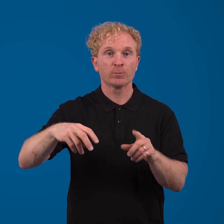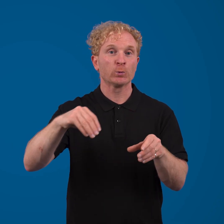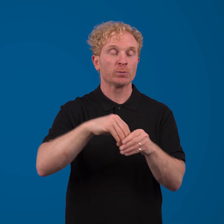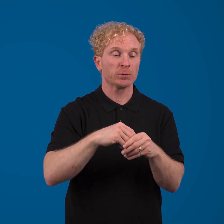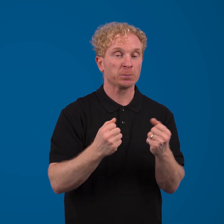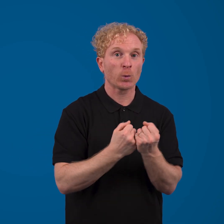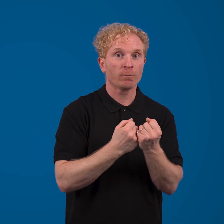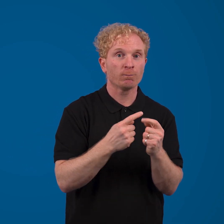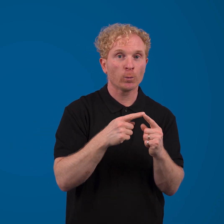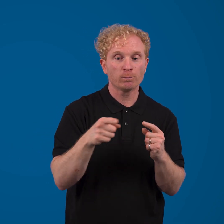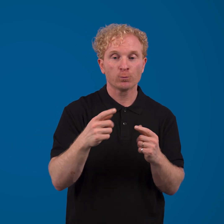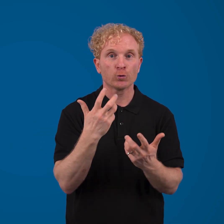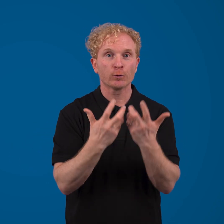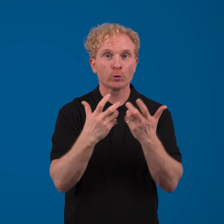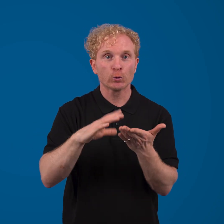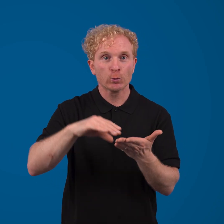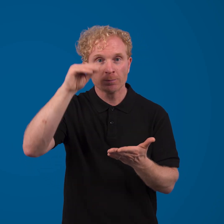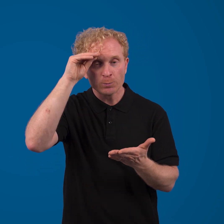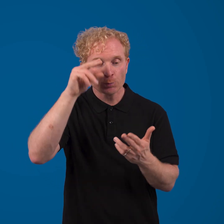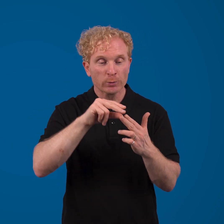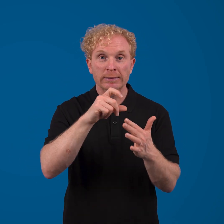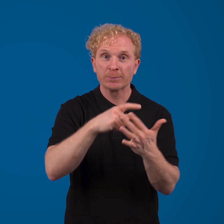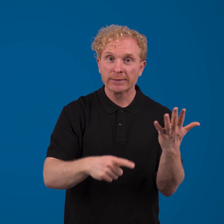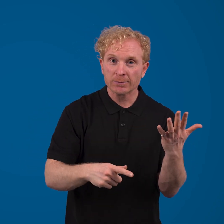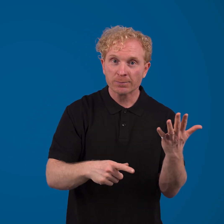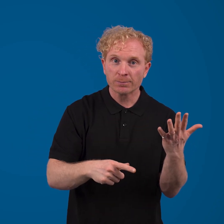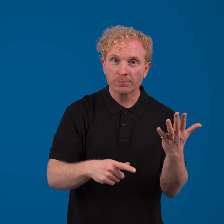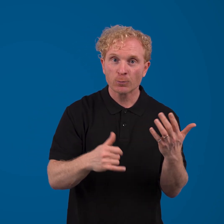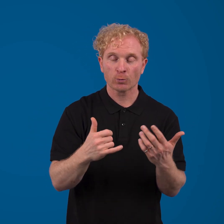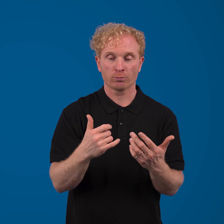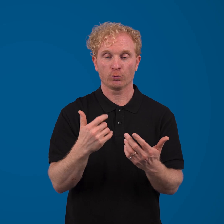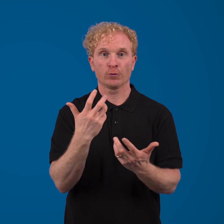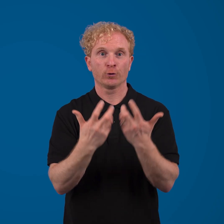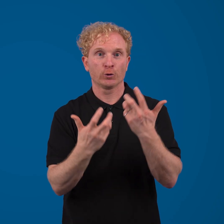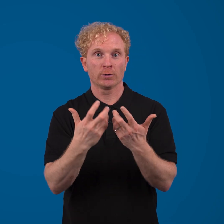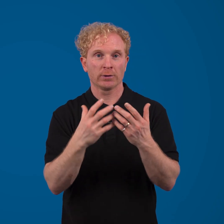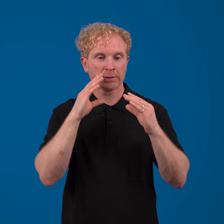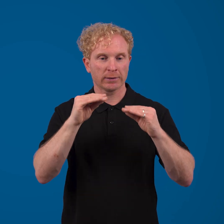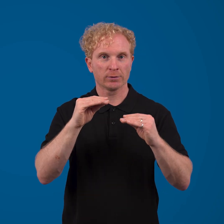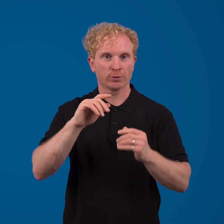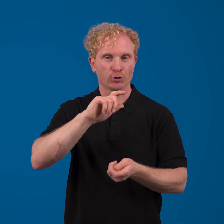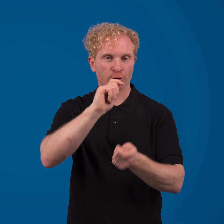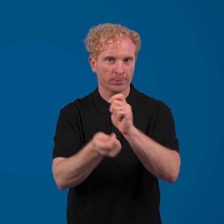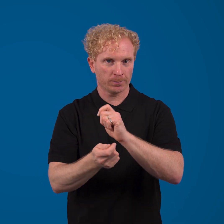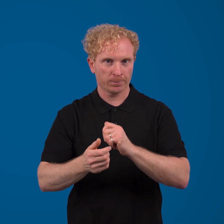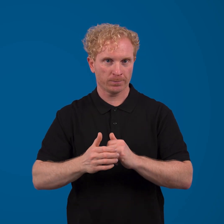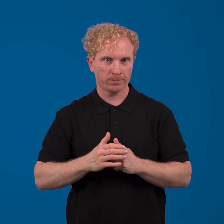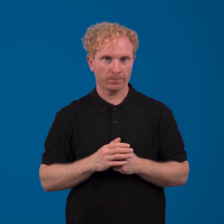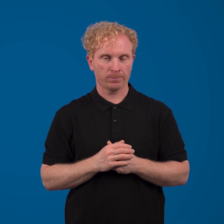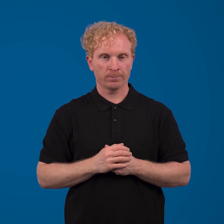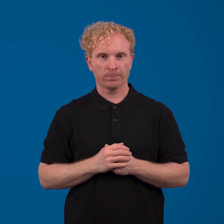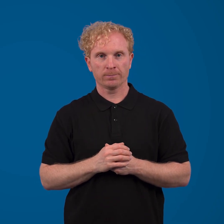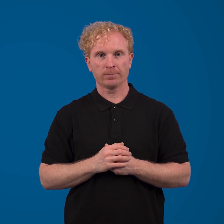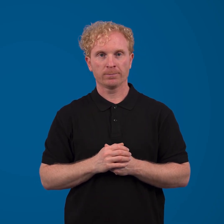including supports for tertiary students with disability, and tertiary education reform.